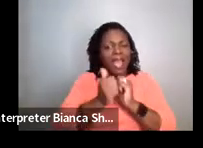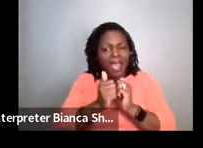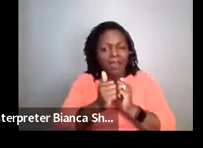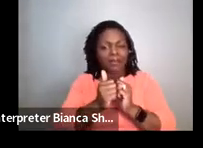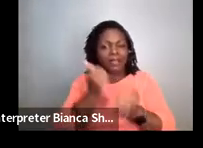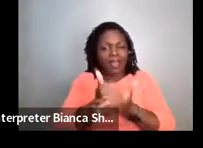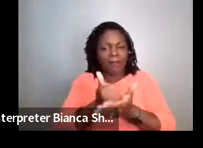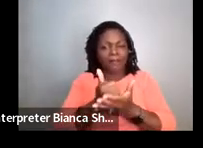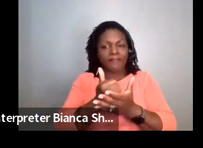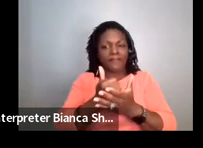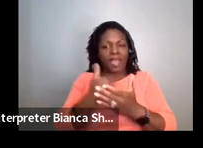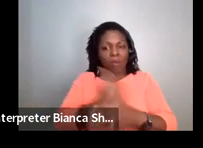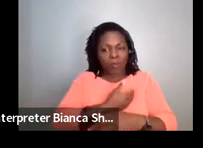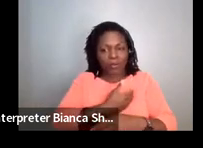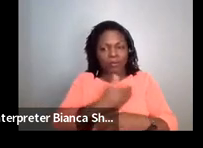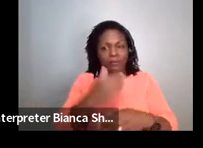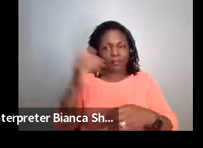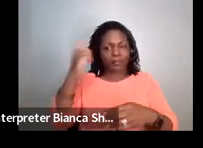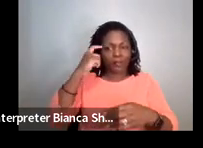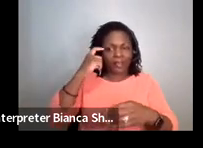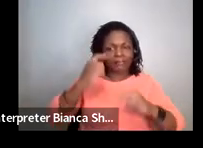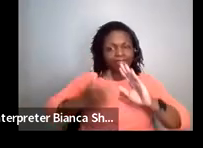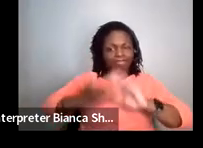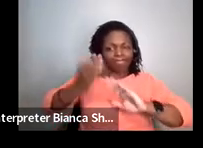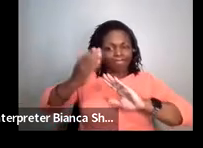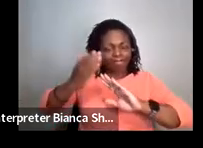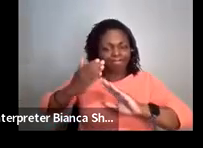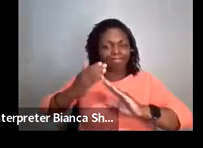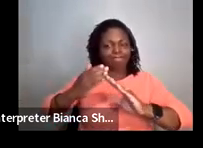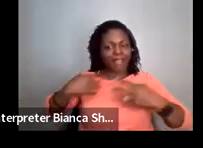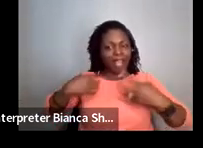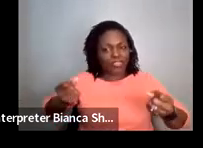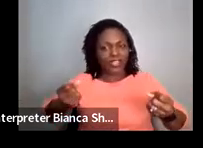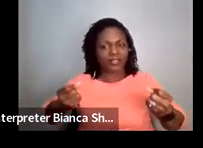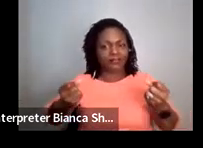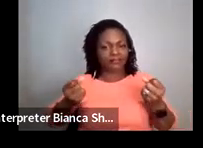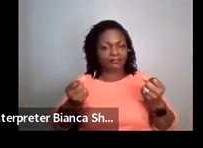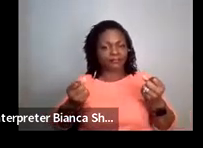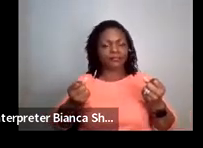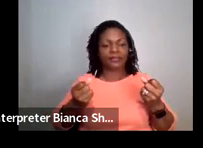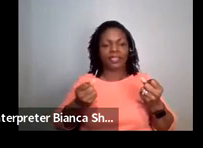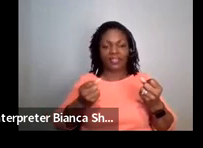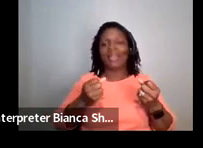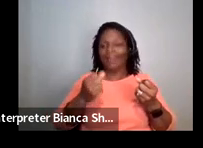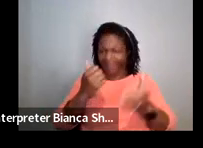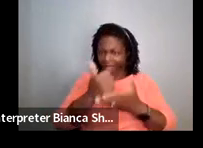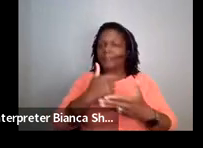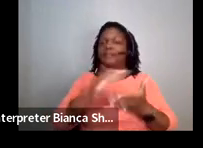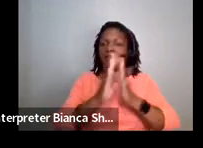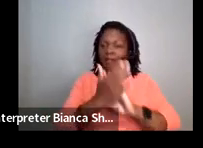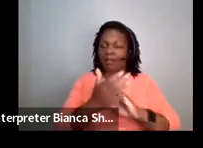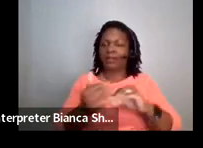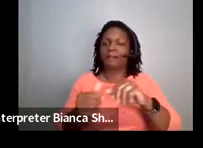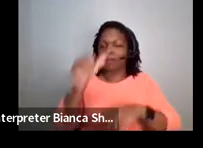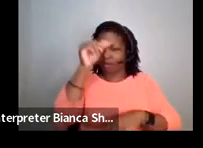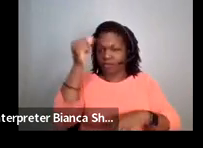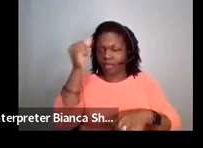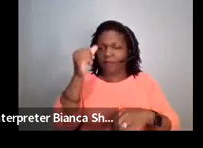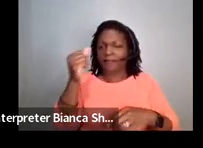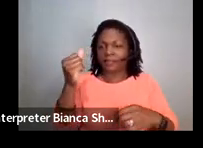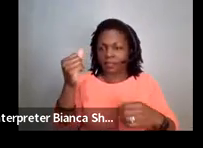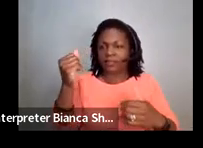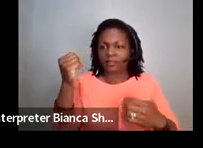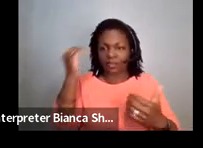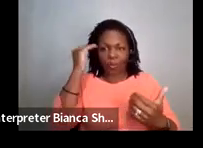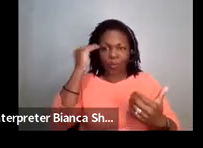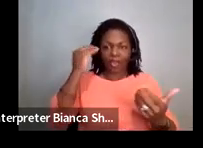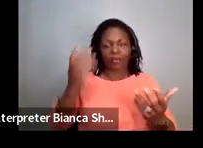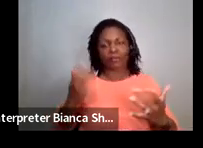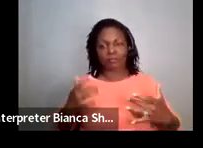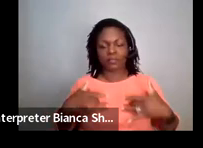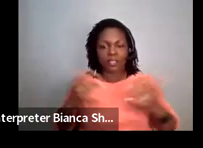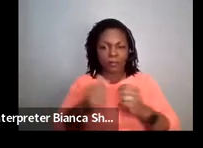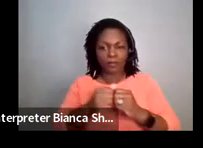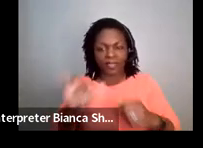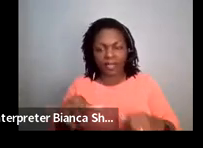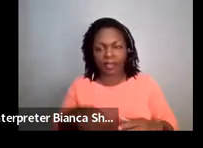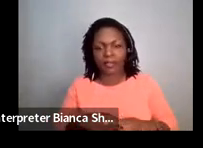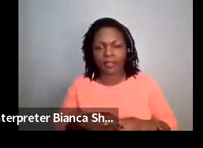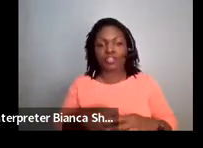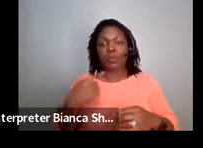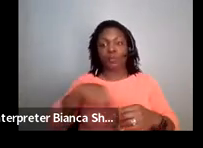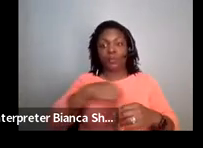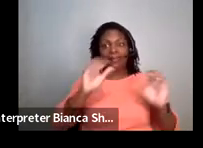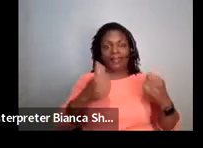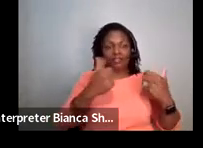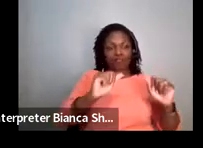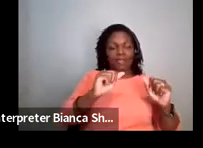And this is the beginning of how we've become alzheimer's aware how we see what's going on in the world around us, and recognize allzers in the stages that it can still really be helped and